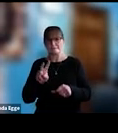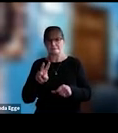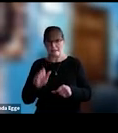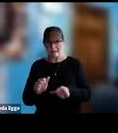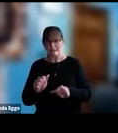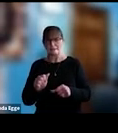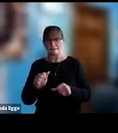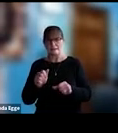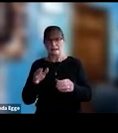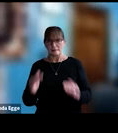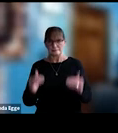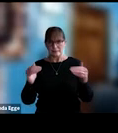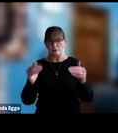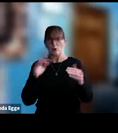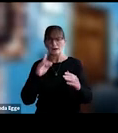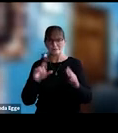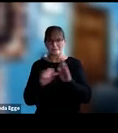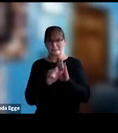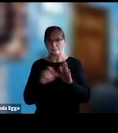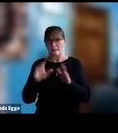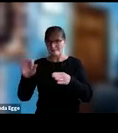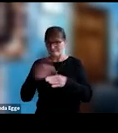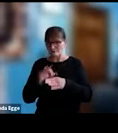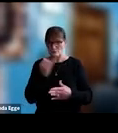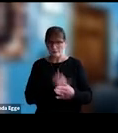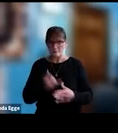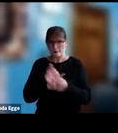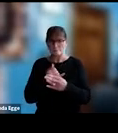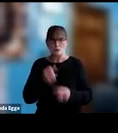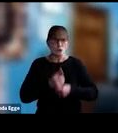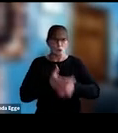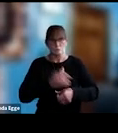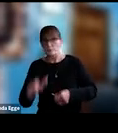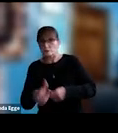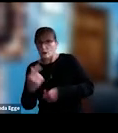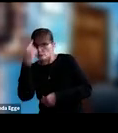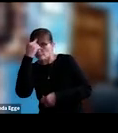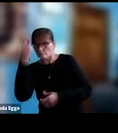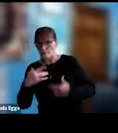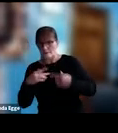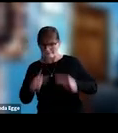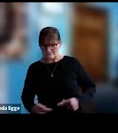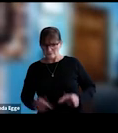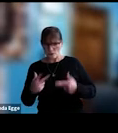it's the symptoms and the functional impairments caused by their other mental and physical health conditions.